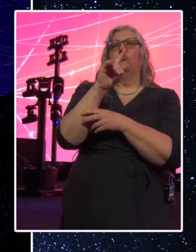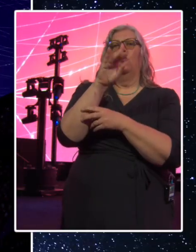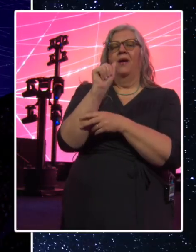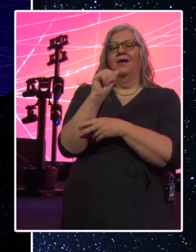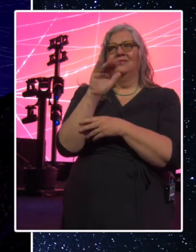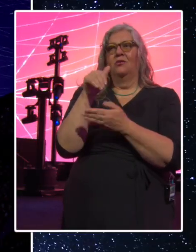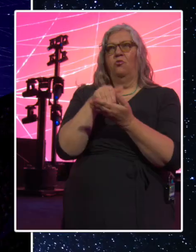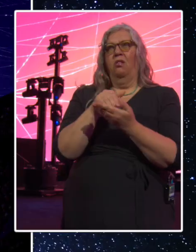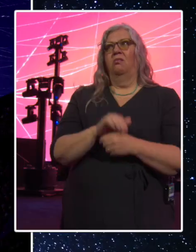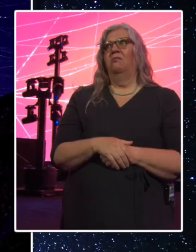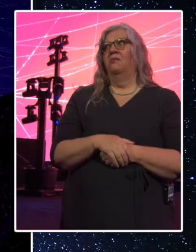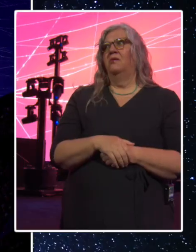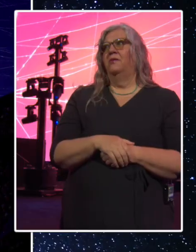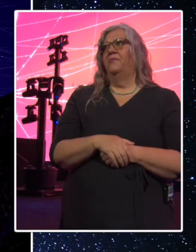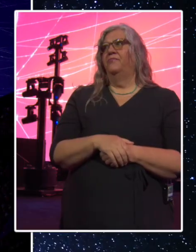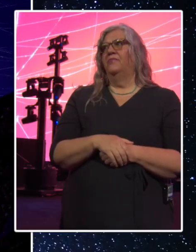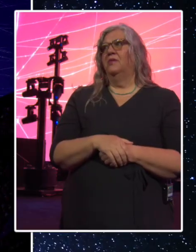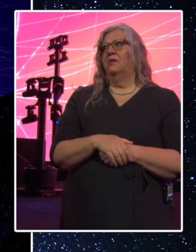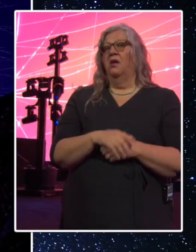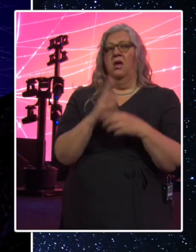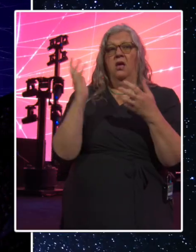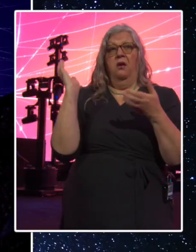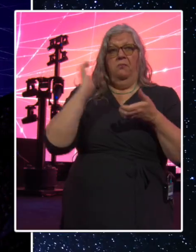Paired with a networking co-pilot,